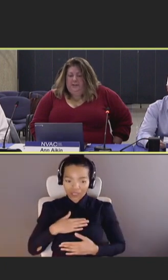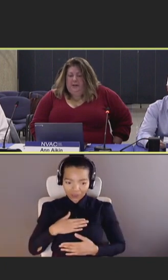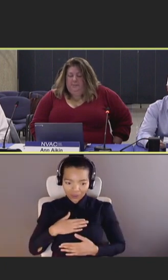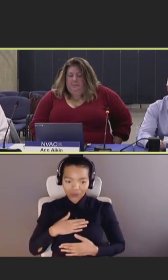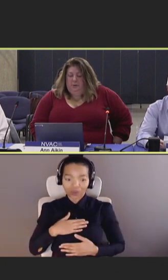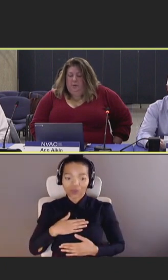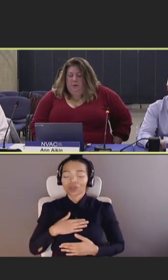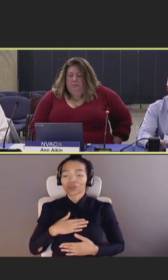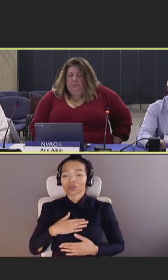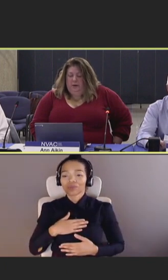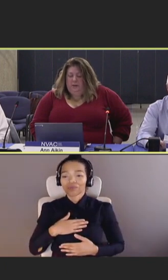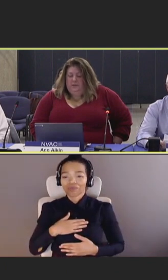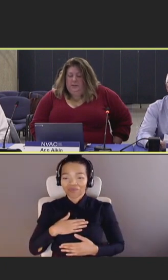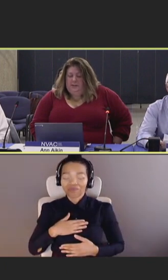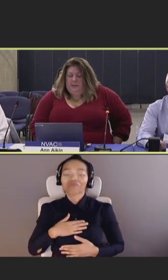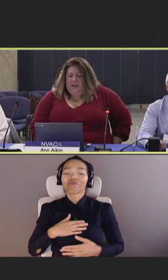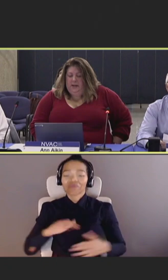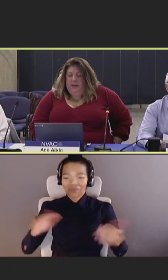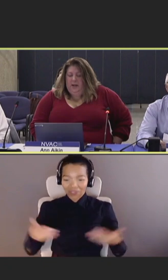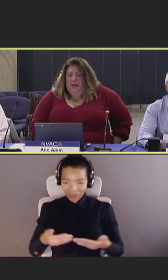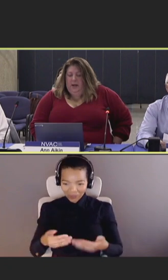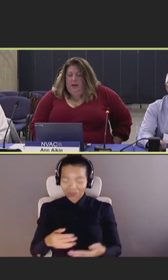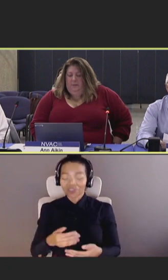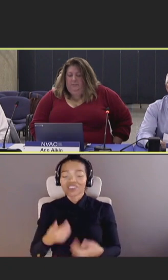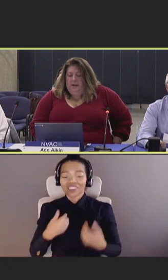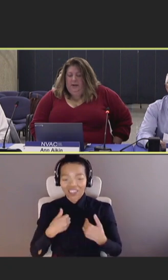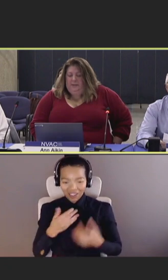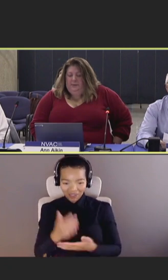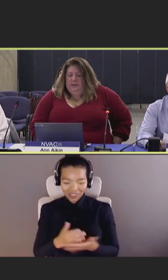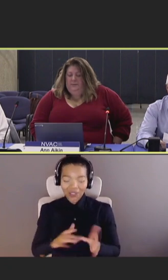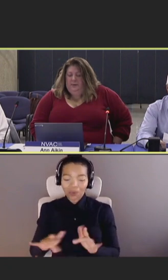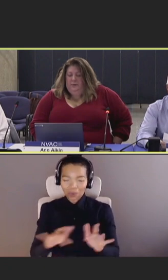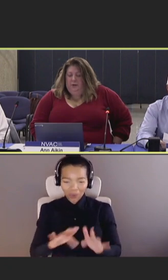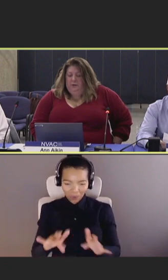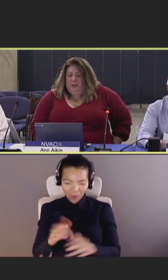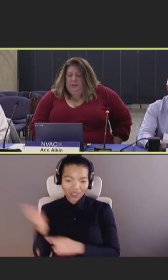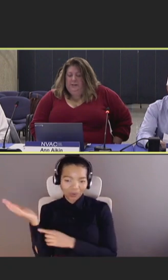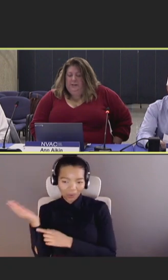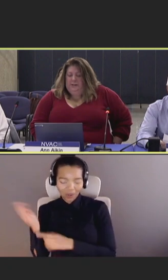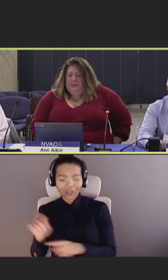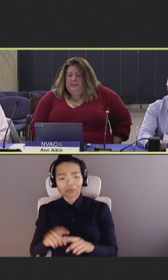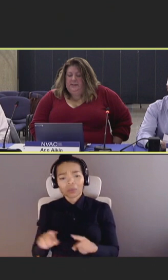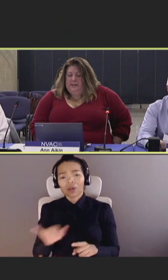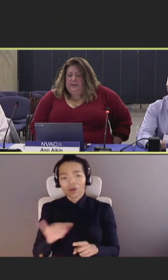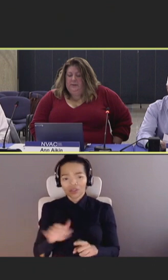some recorded remarks for us today. But as many of you know, she is the assistant secretary for